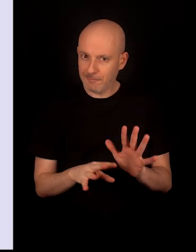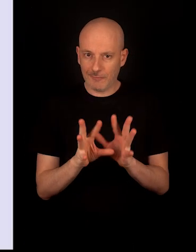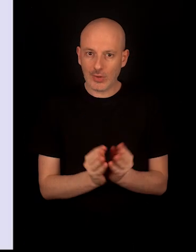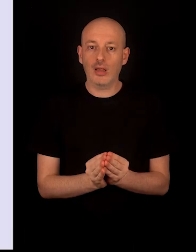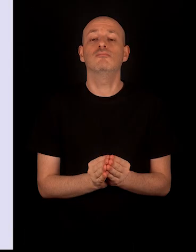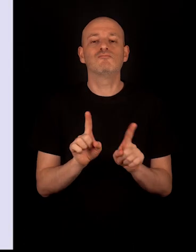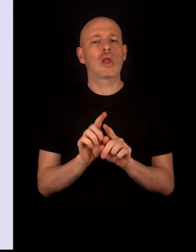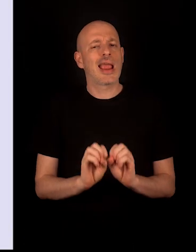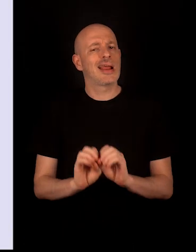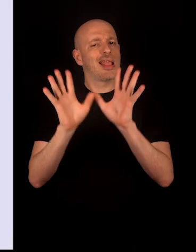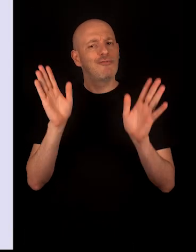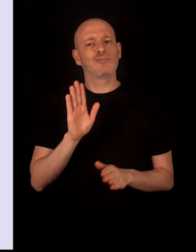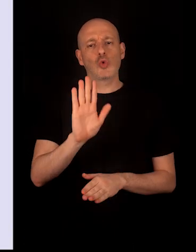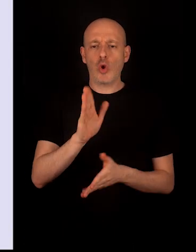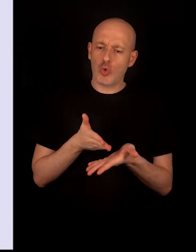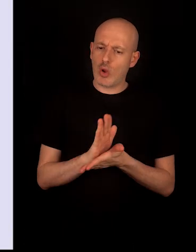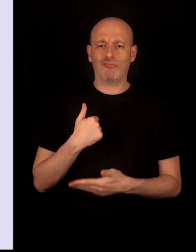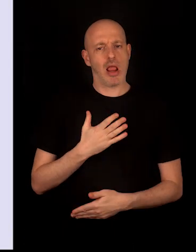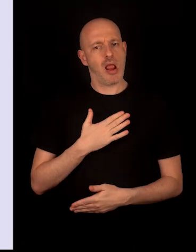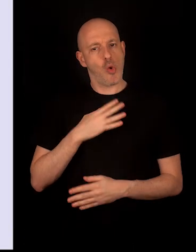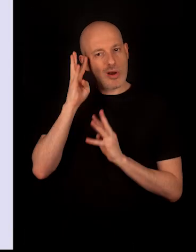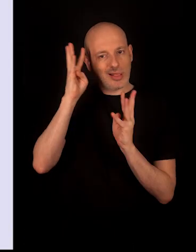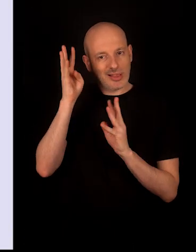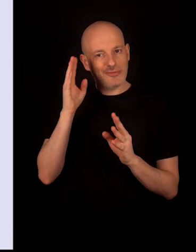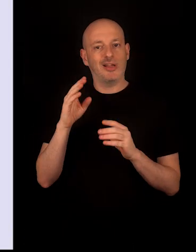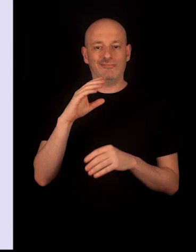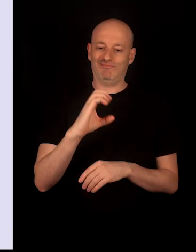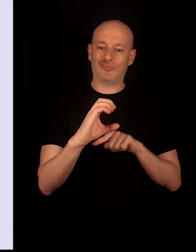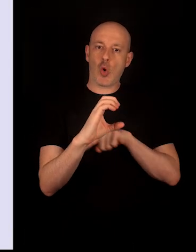And clarification on intellectual property rights and copyrights.